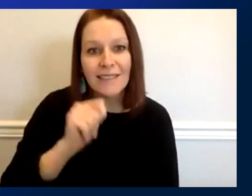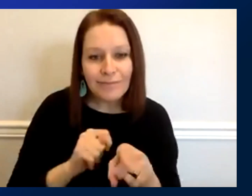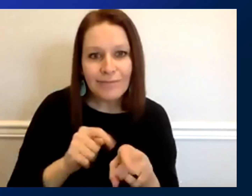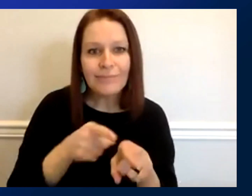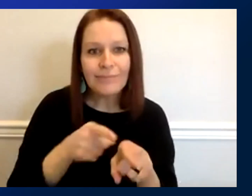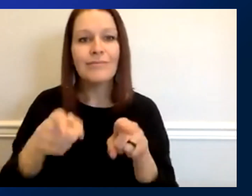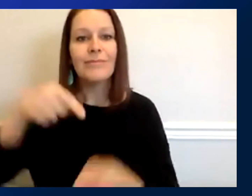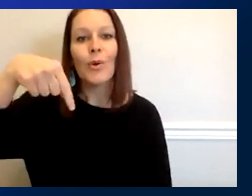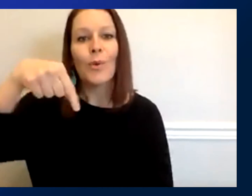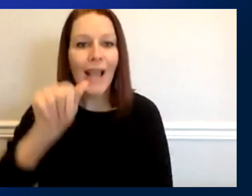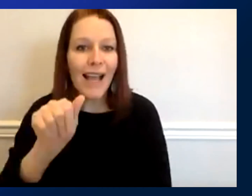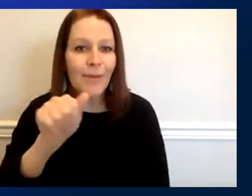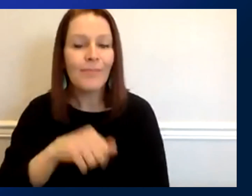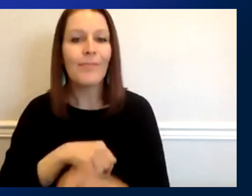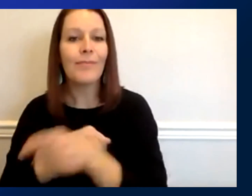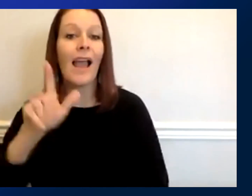again those are all located on the bottom of your screen